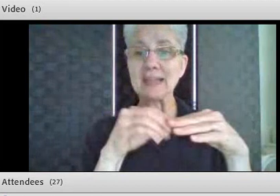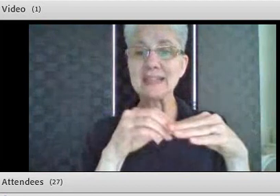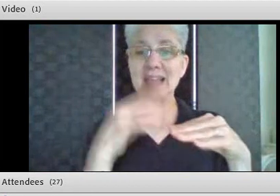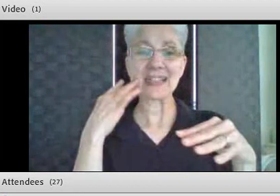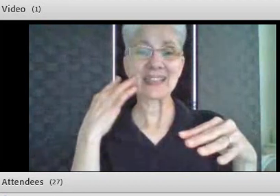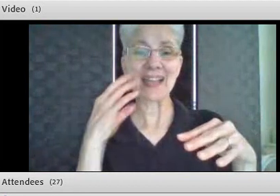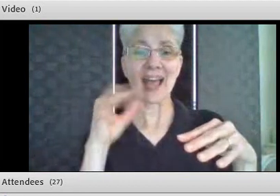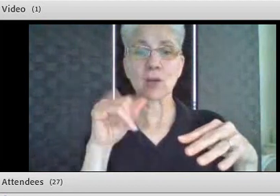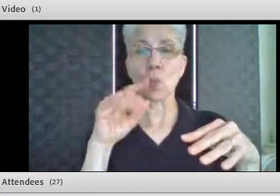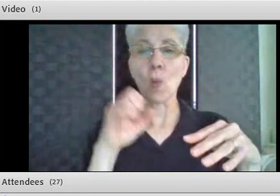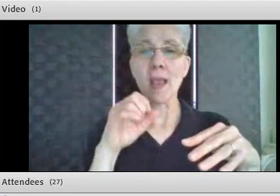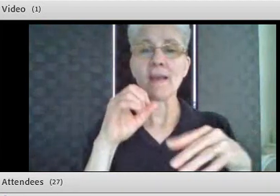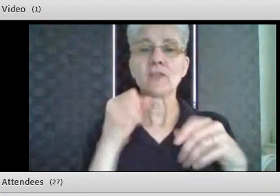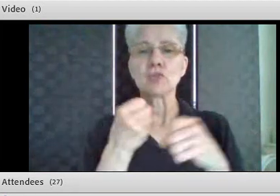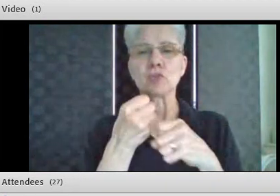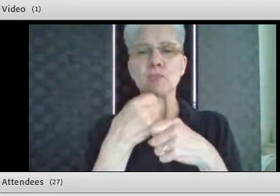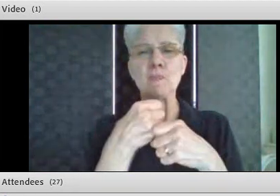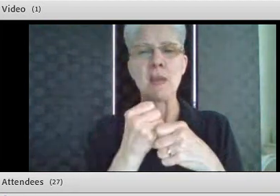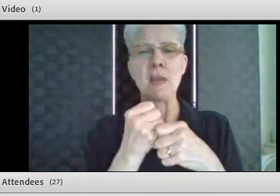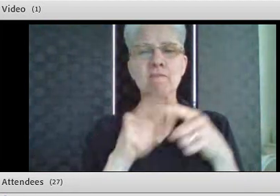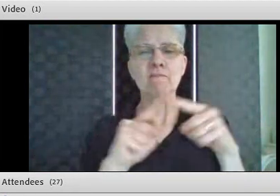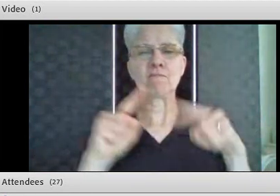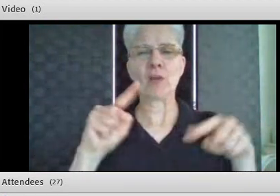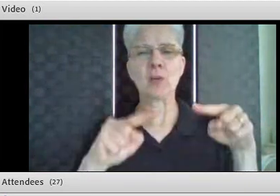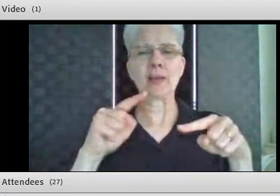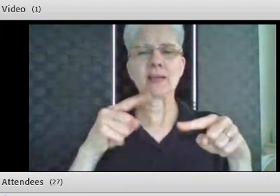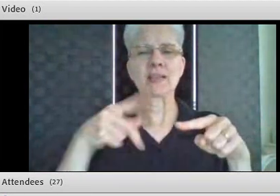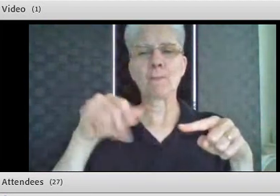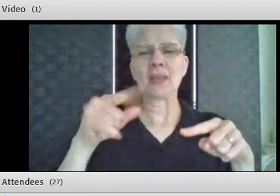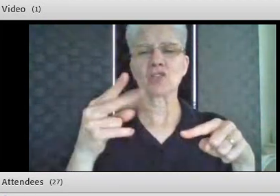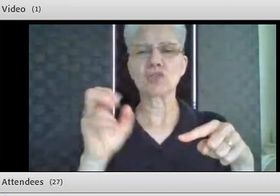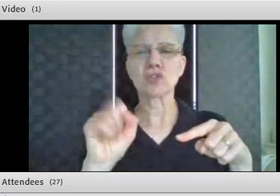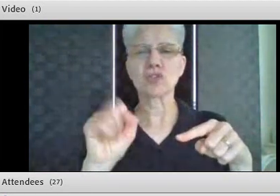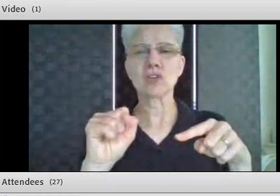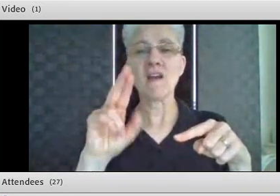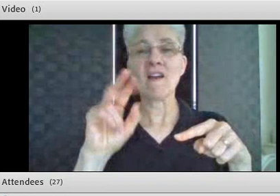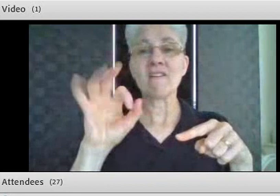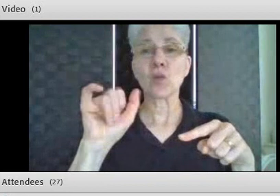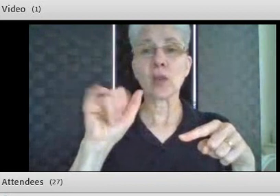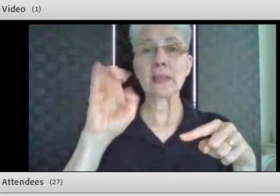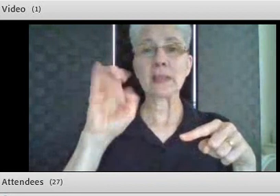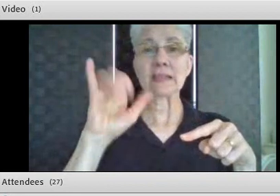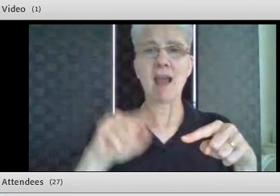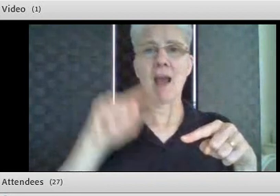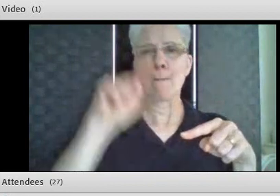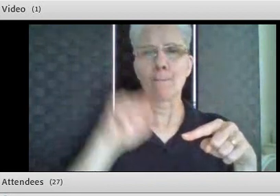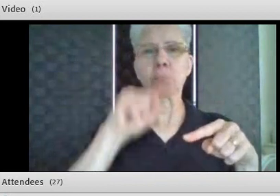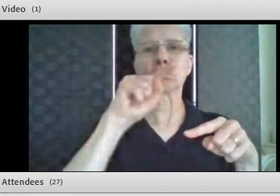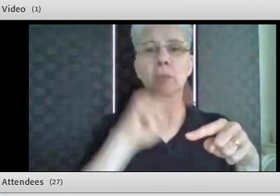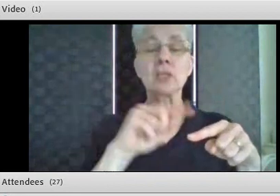with the vibration of different sounds and pitches and where the different nodes happen within a sound wave